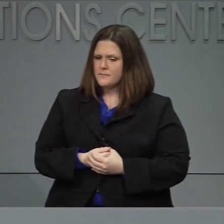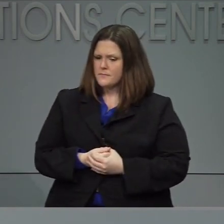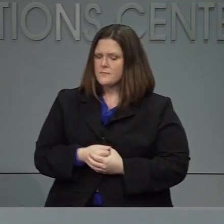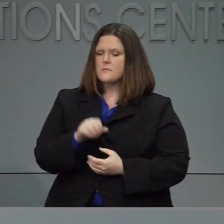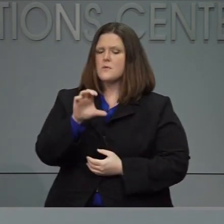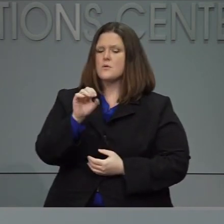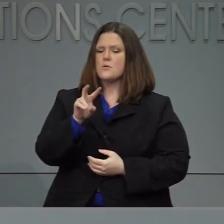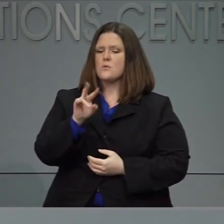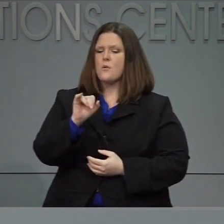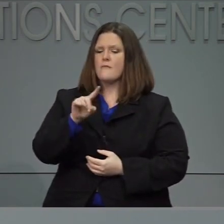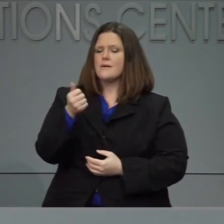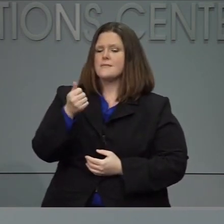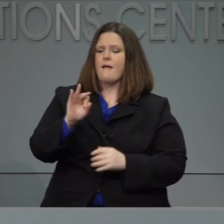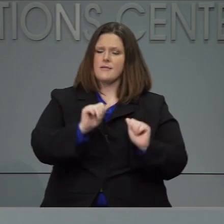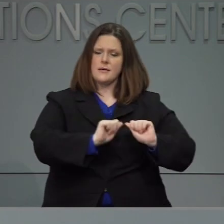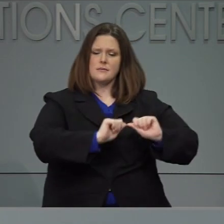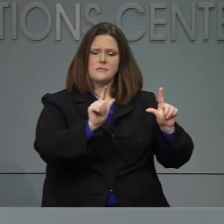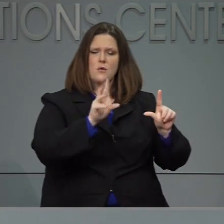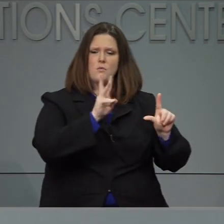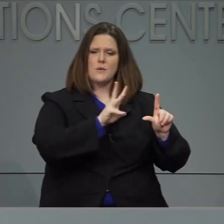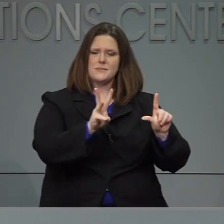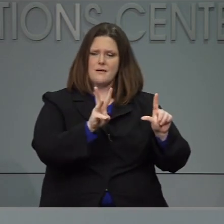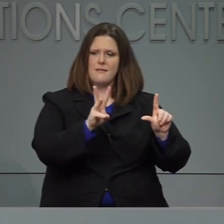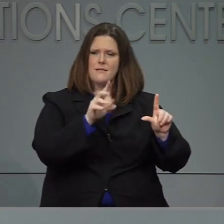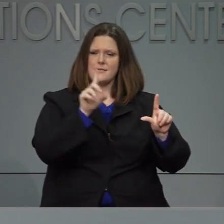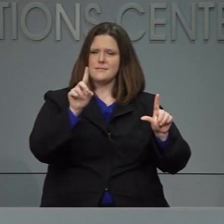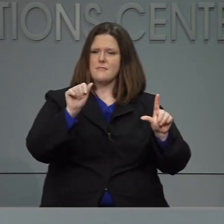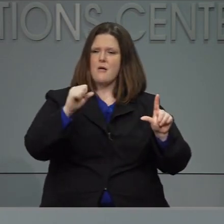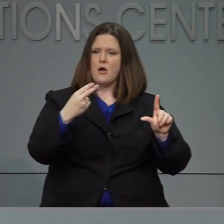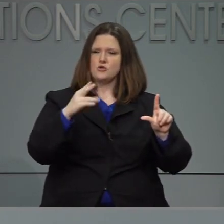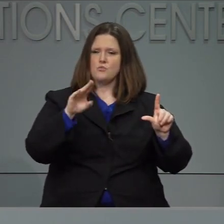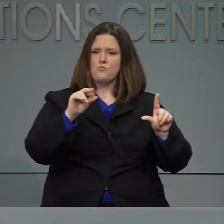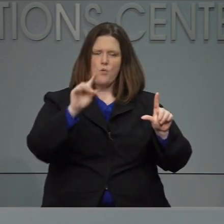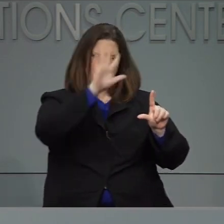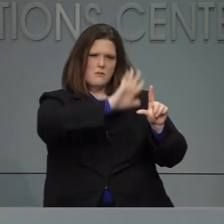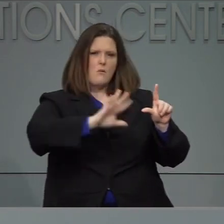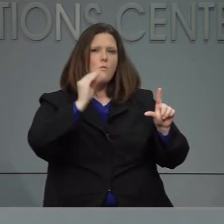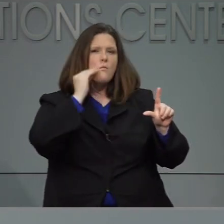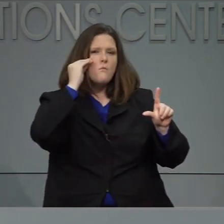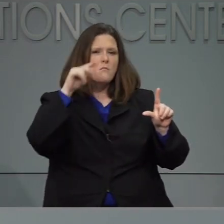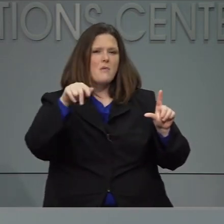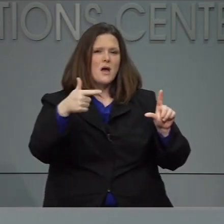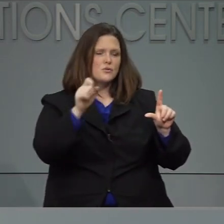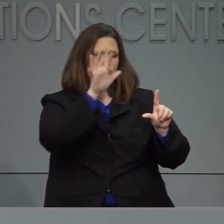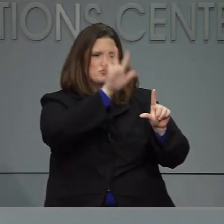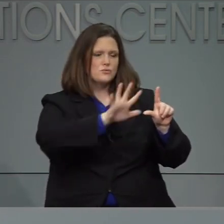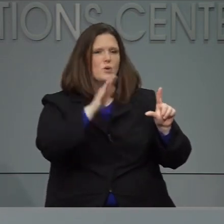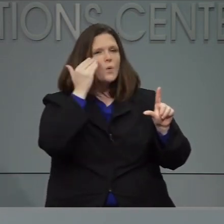DASHBOARD ON THE DEPARTMENT OF HEALTH AND HUMAN SERVICES WEBSITE. IT WOULD BE HELPFUL IF WE CAN SEE JUST LIKE YOU DO FOR